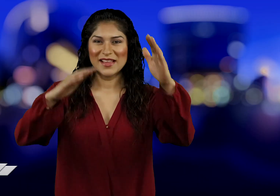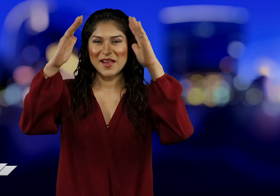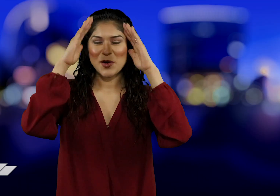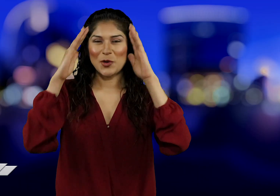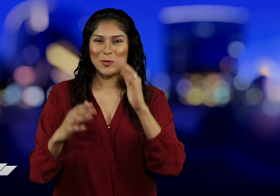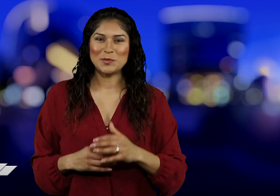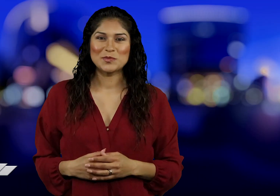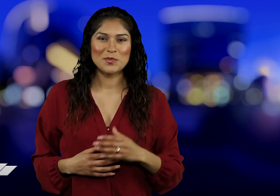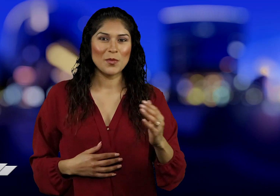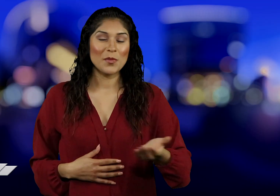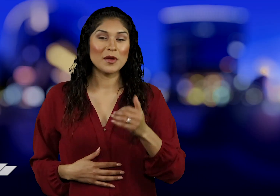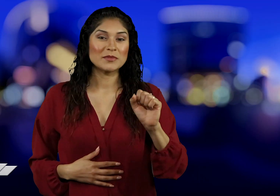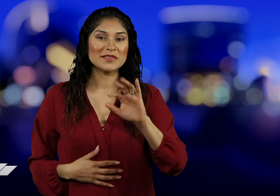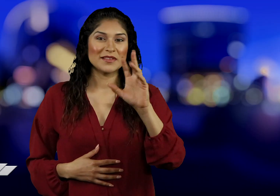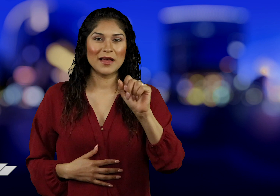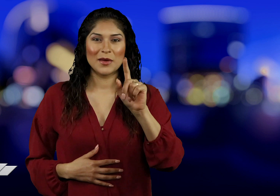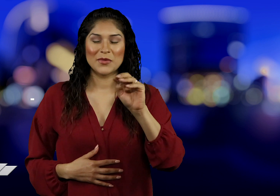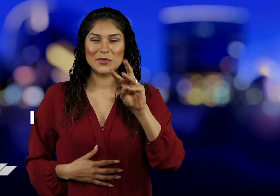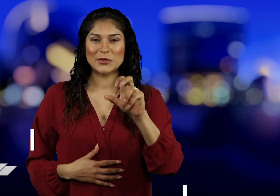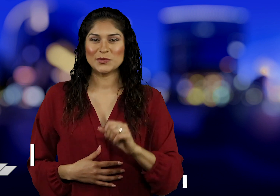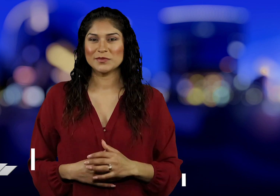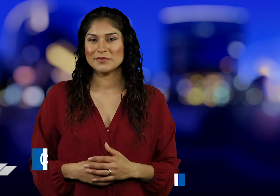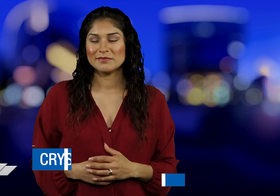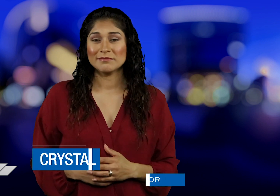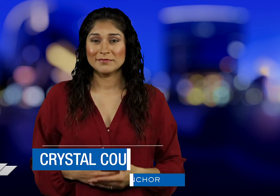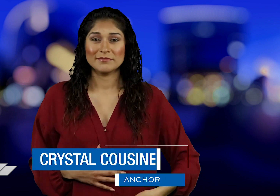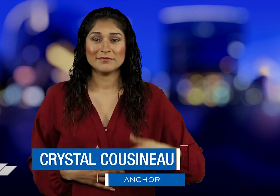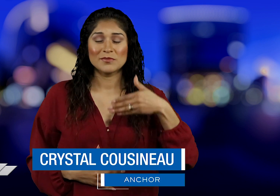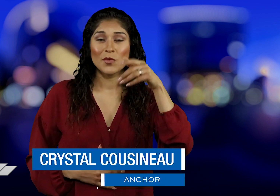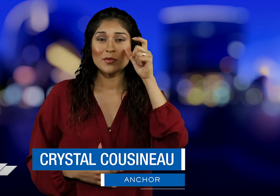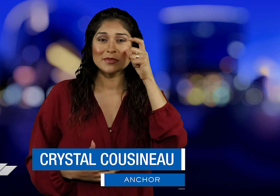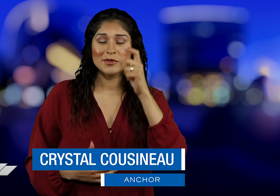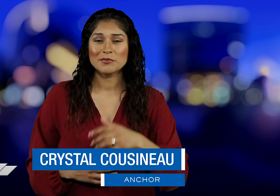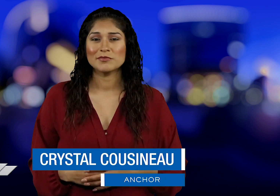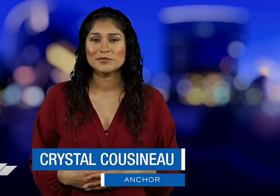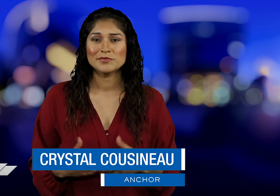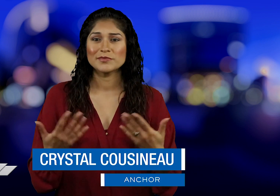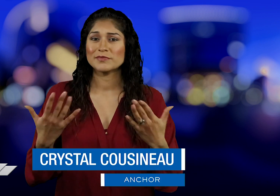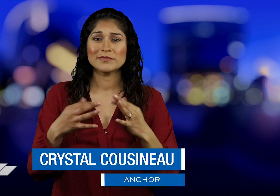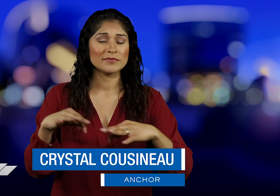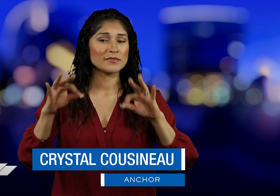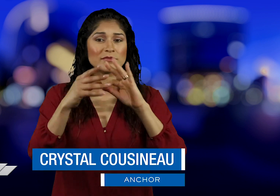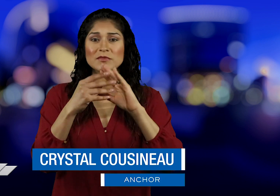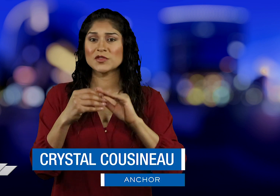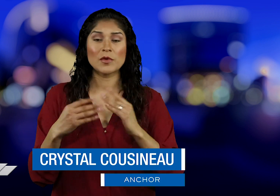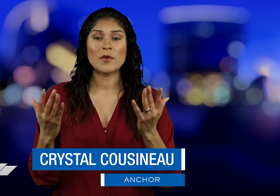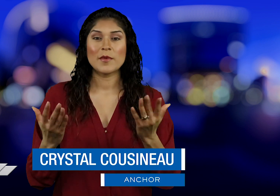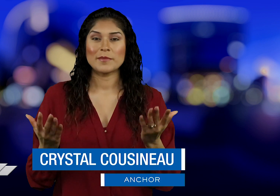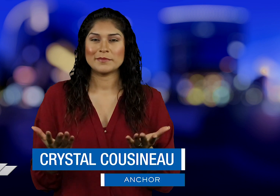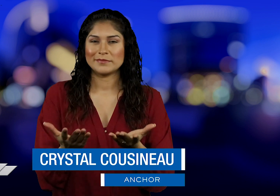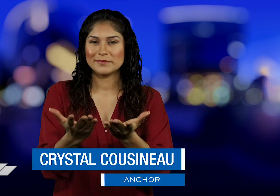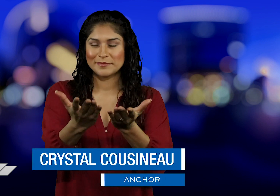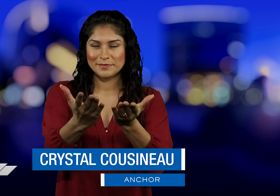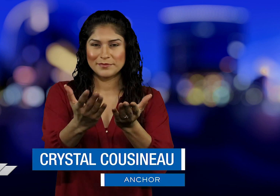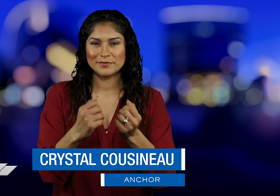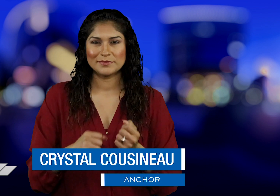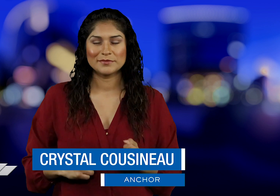Hello everyone. Welcome to Sign1News. I'm Crystal Cousineau. Here are your top stories for today.